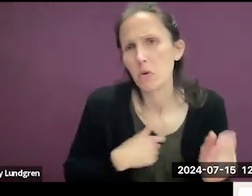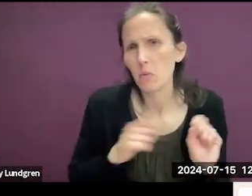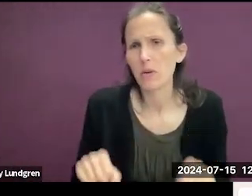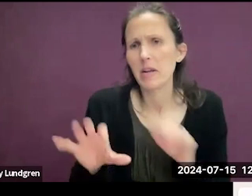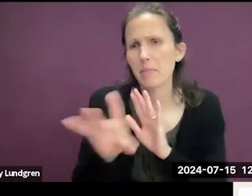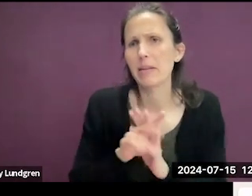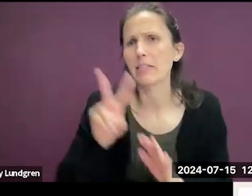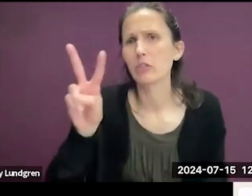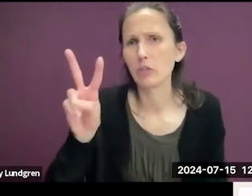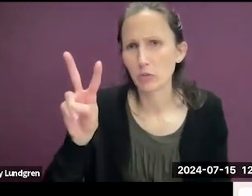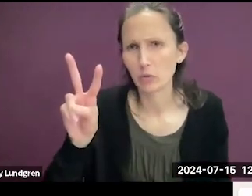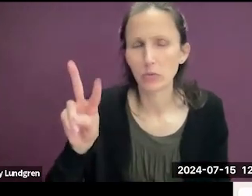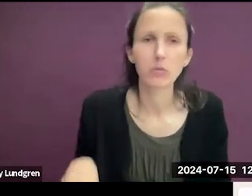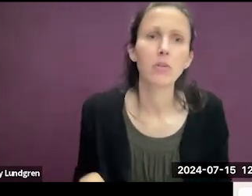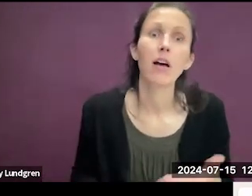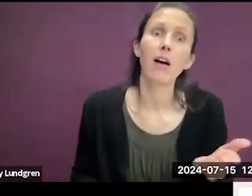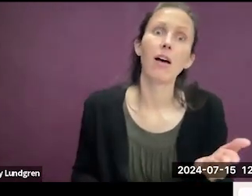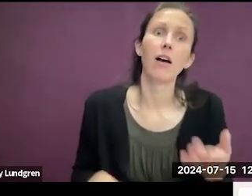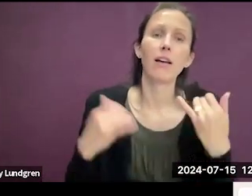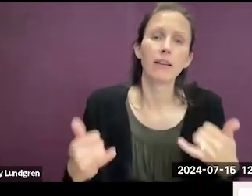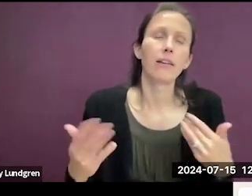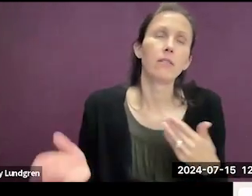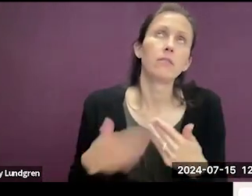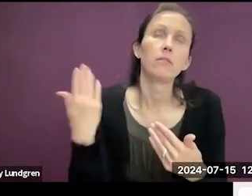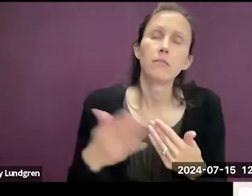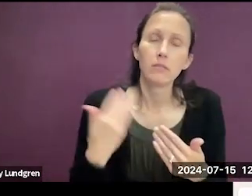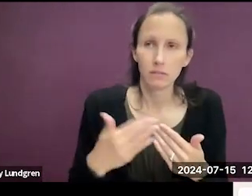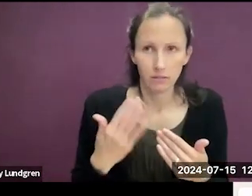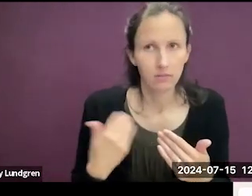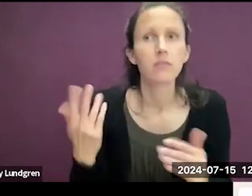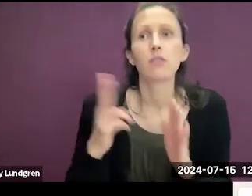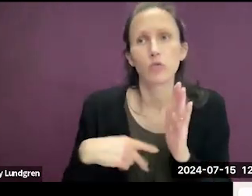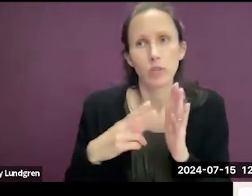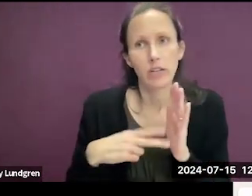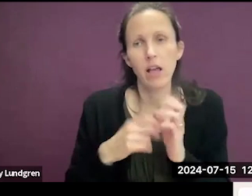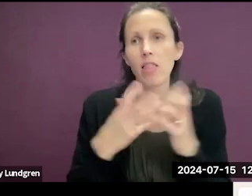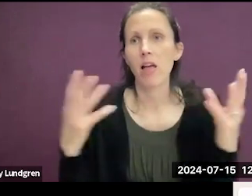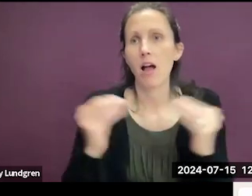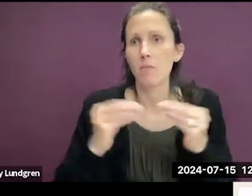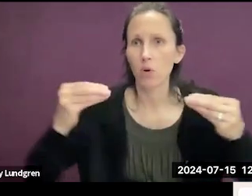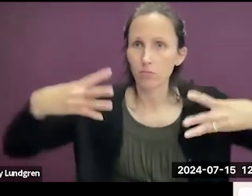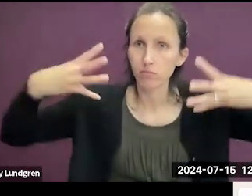And you can see I can now read this much simpler. There's a lot more space in between each of my lines of text.